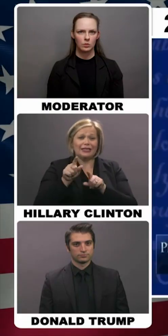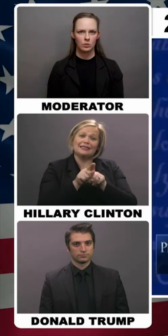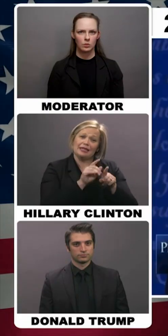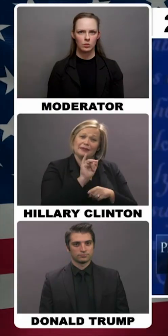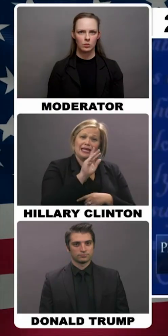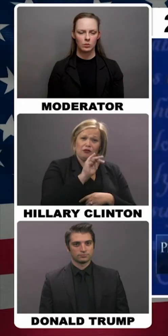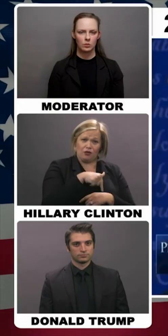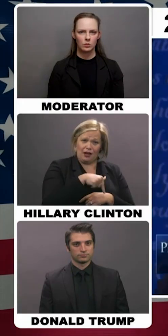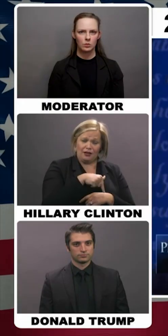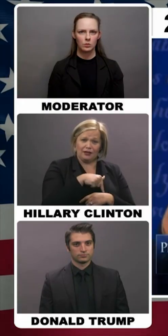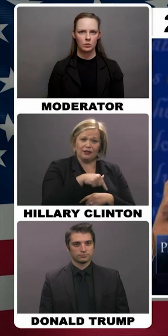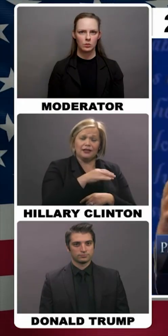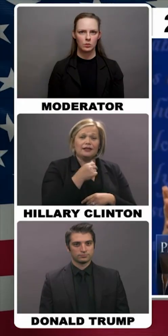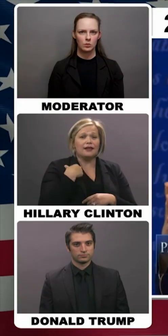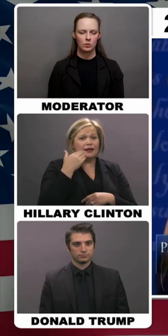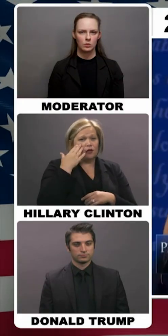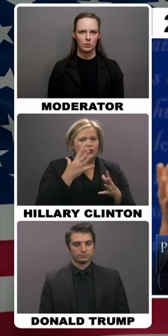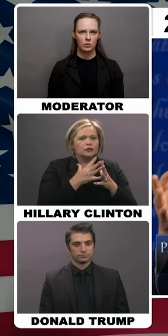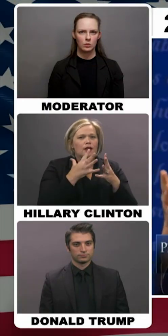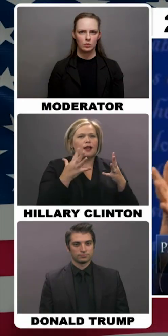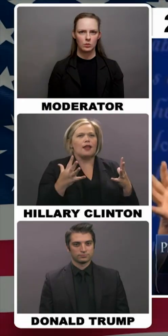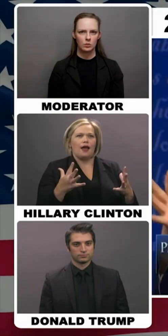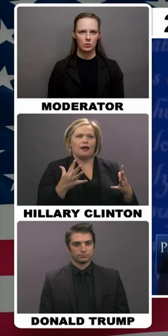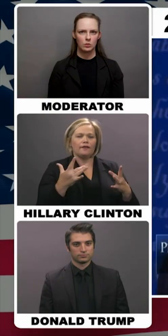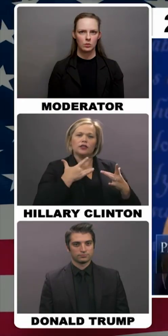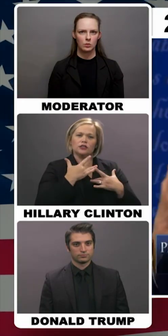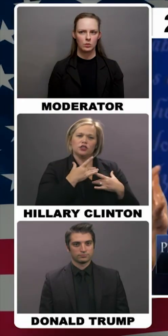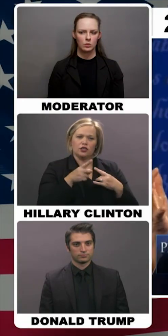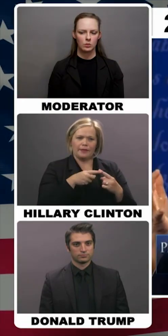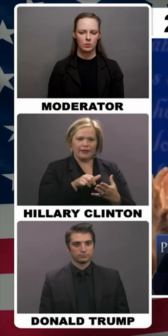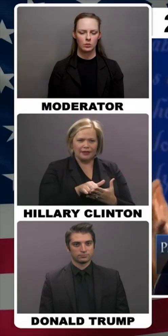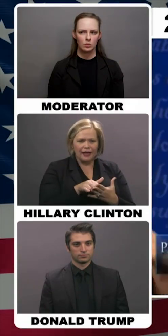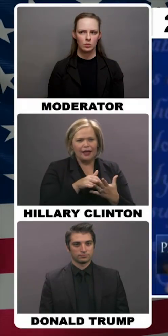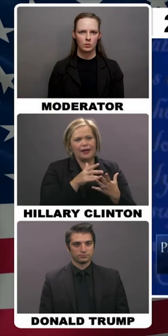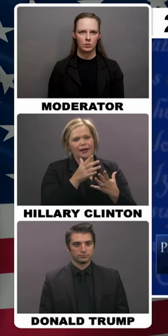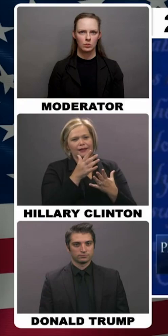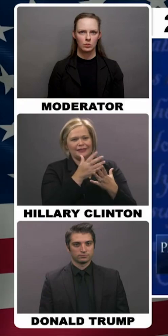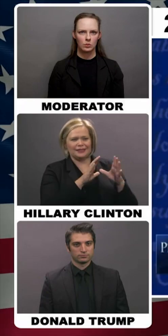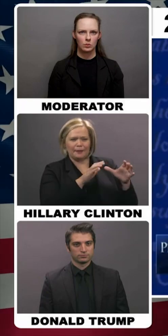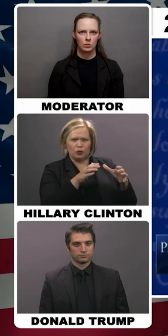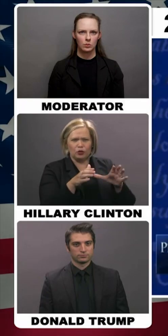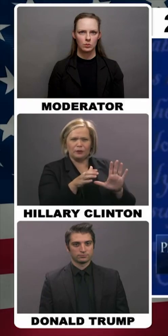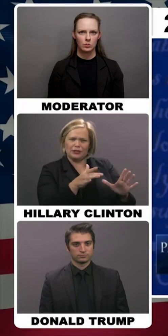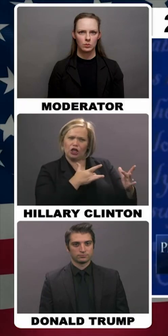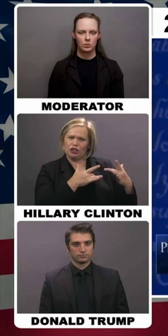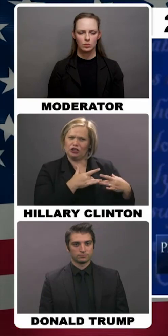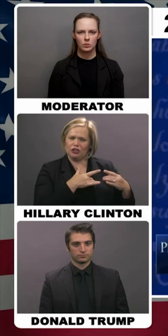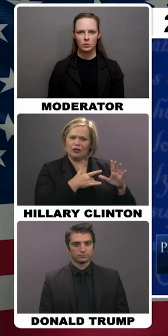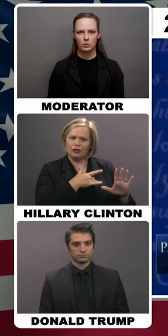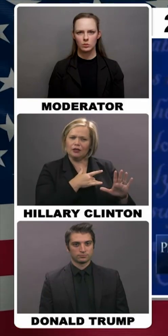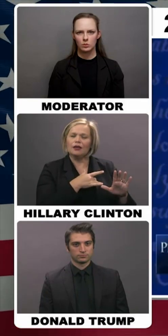And I know there's a lot of concern about that in some circles, but I think they should have the equipment they need so